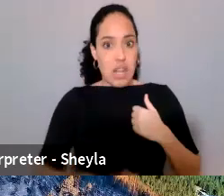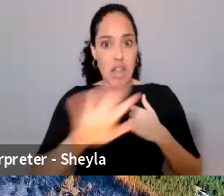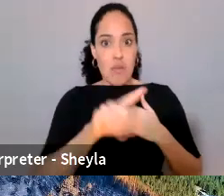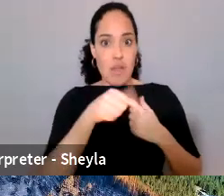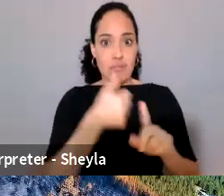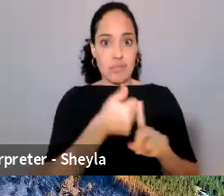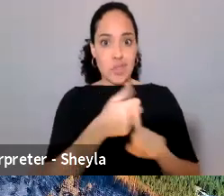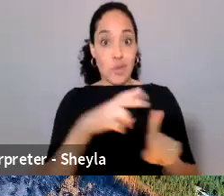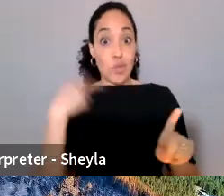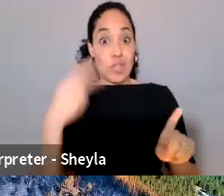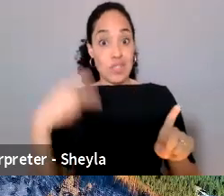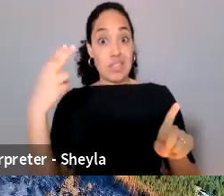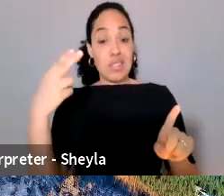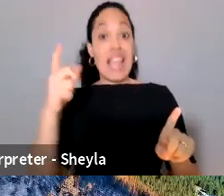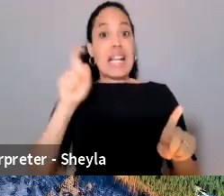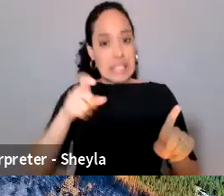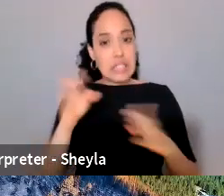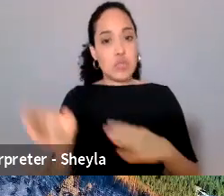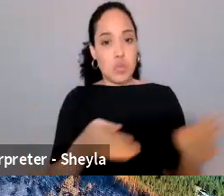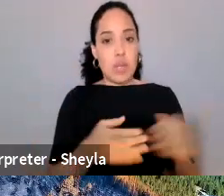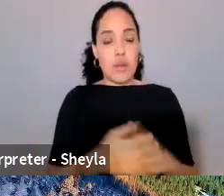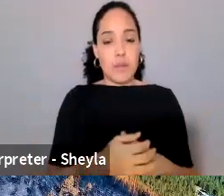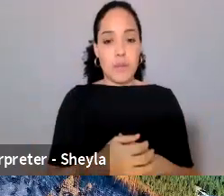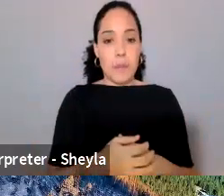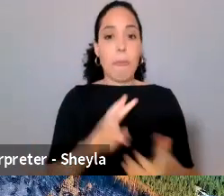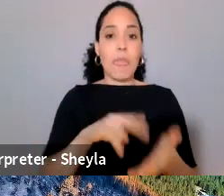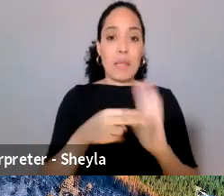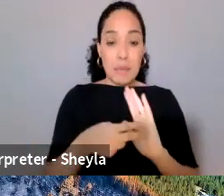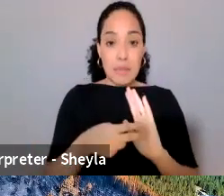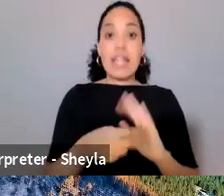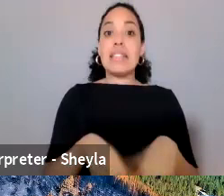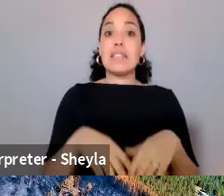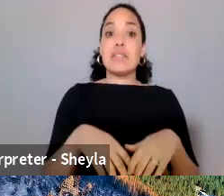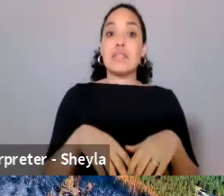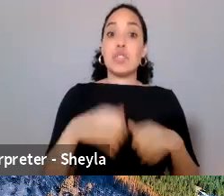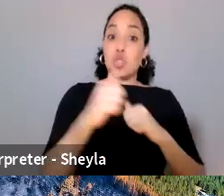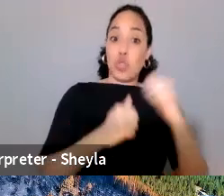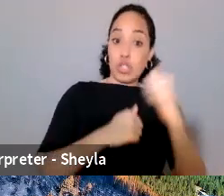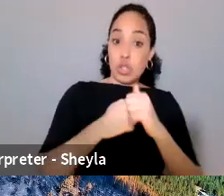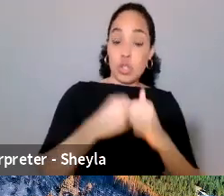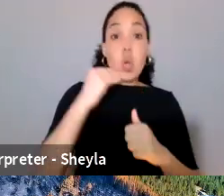this preparation includes hardening of homes and structures and creating defensible space